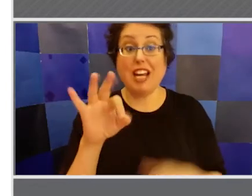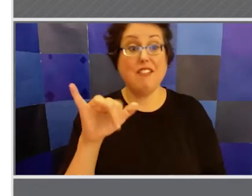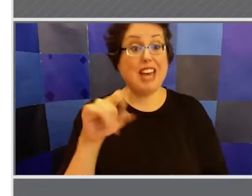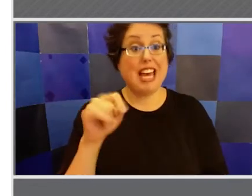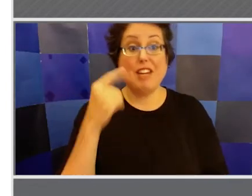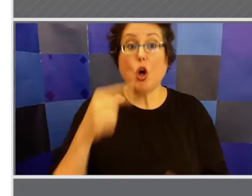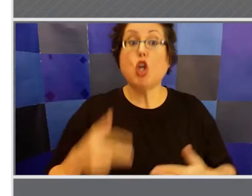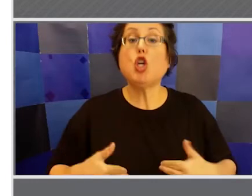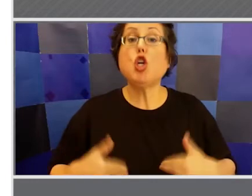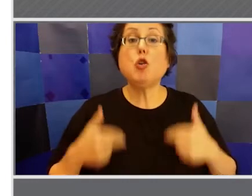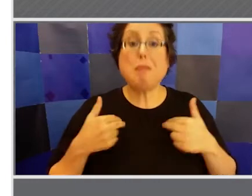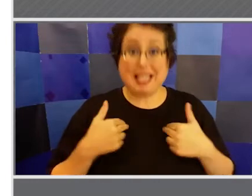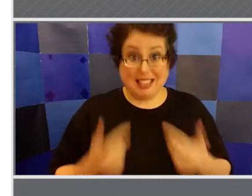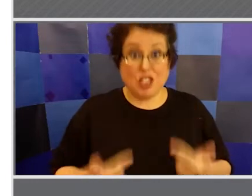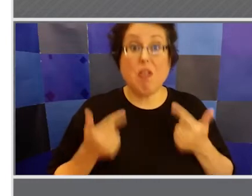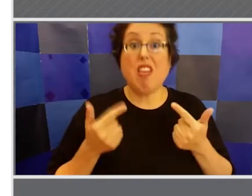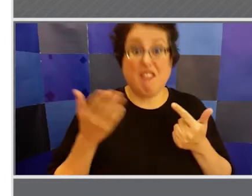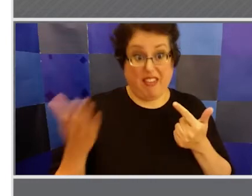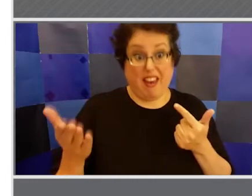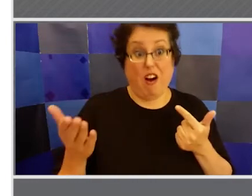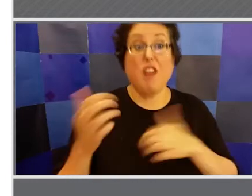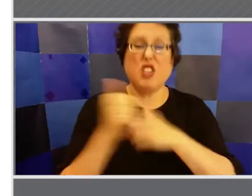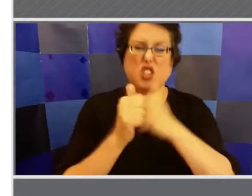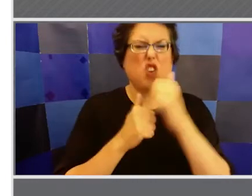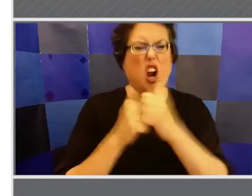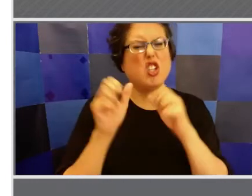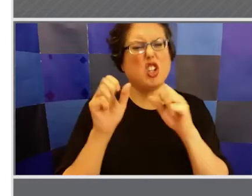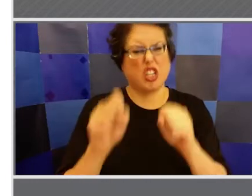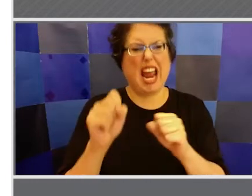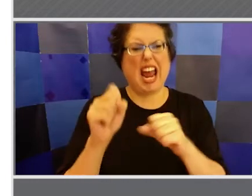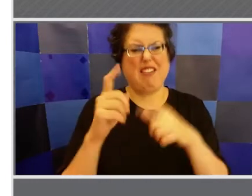vary, but we do know that condemned structures are primarily